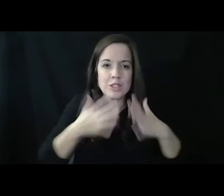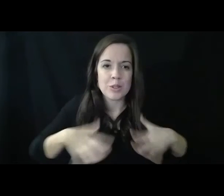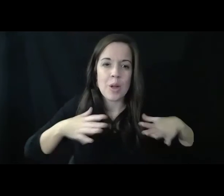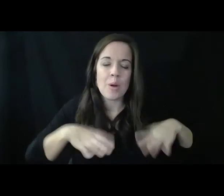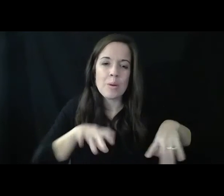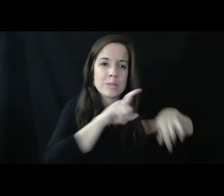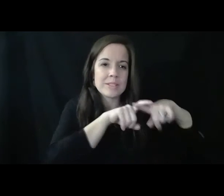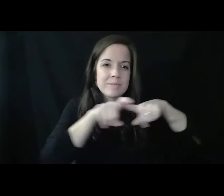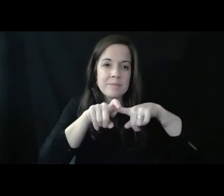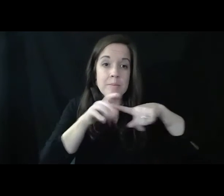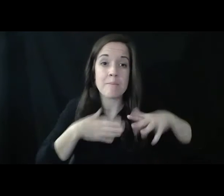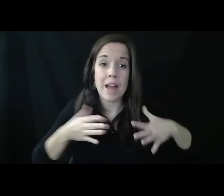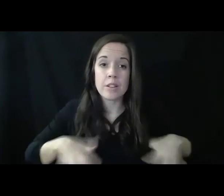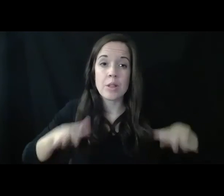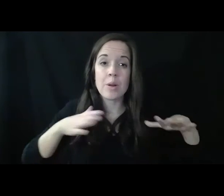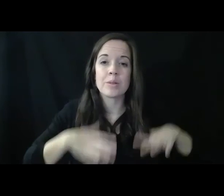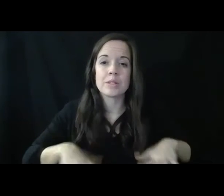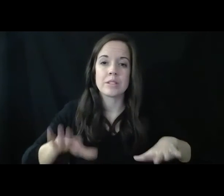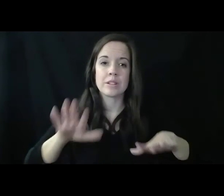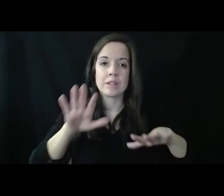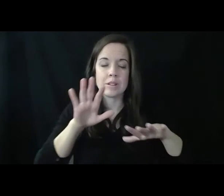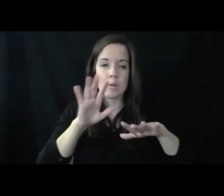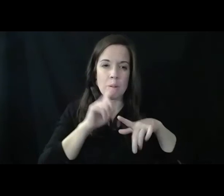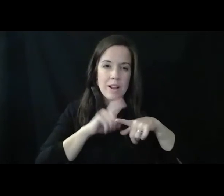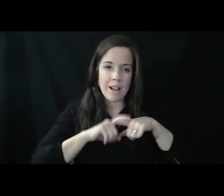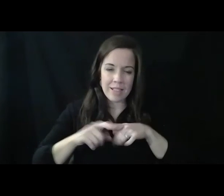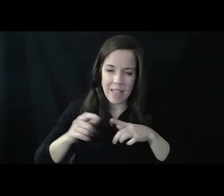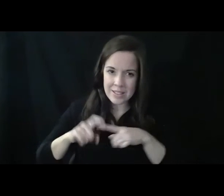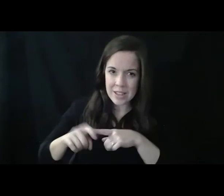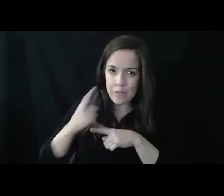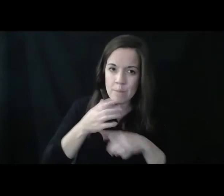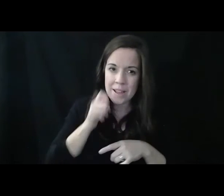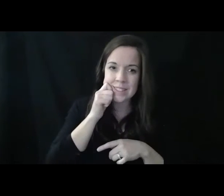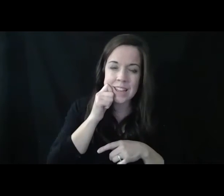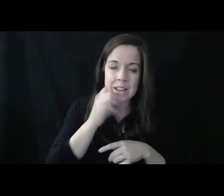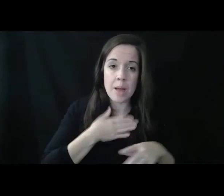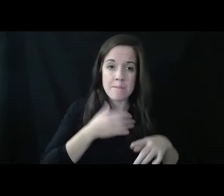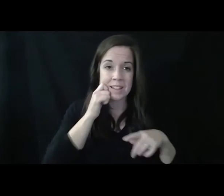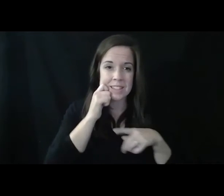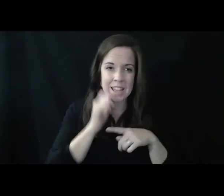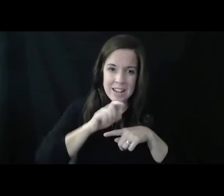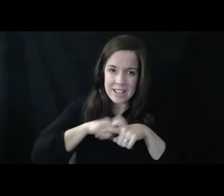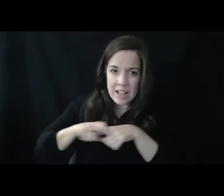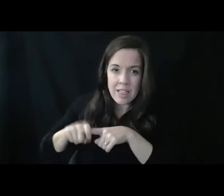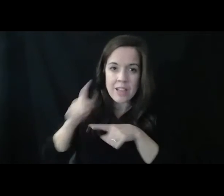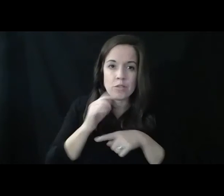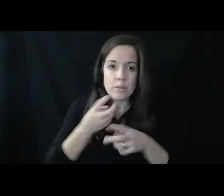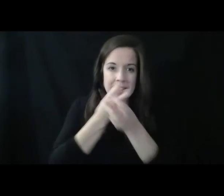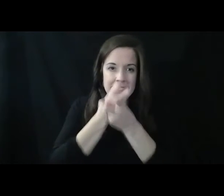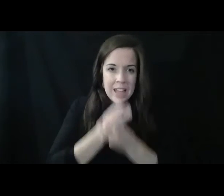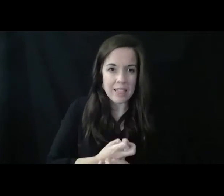my clothes were a closet for my skin, my skin is a closet for my skeleton. It won’t always be.